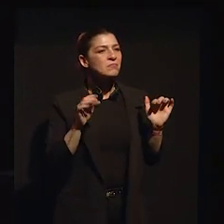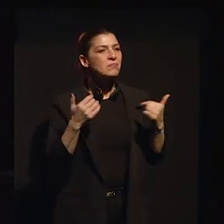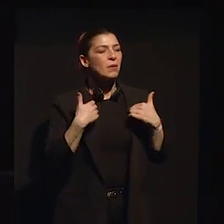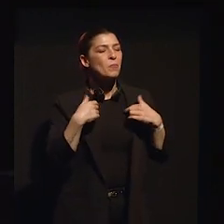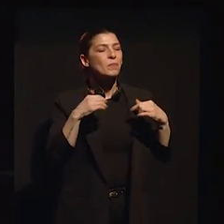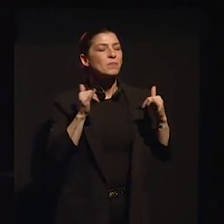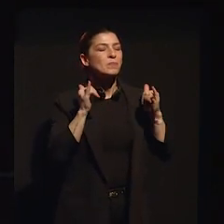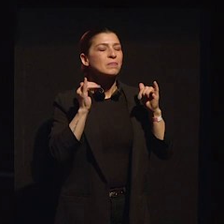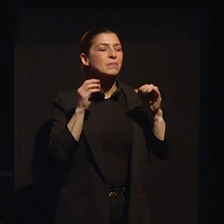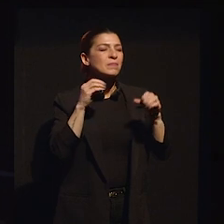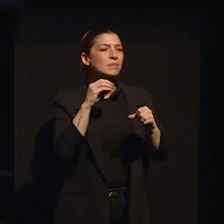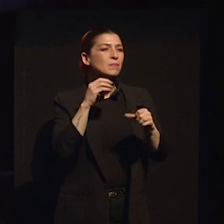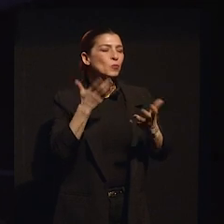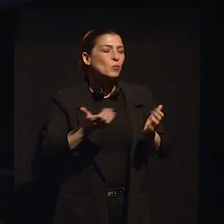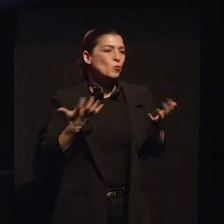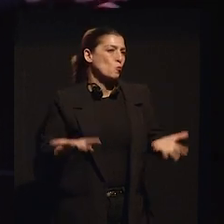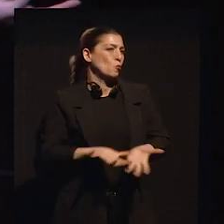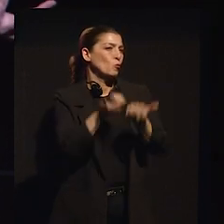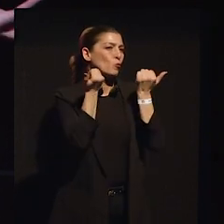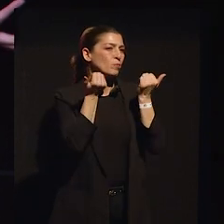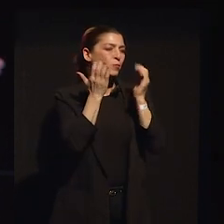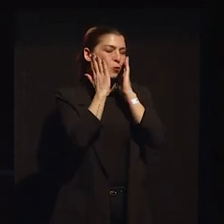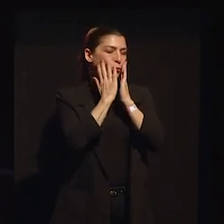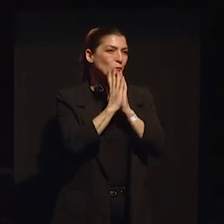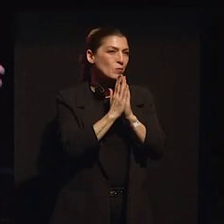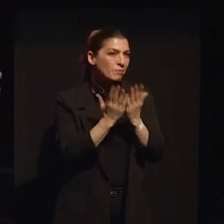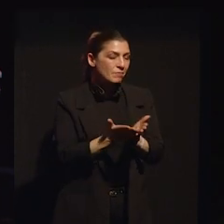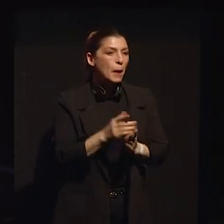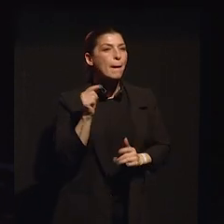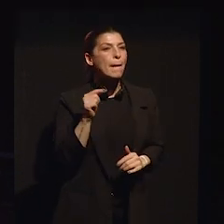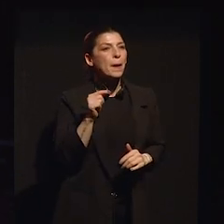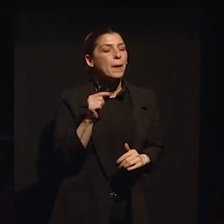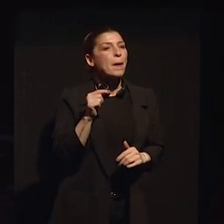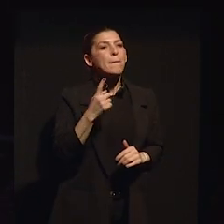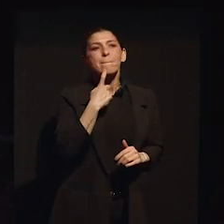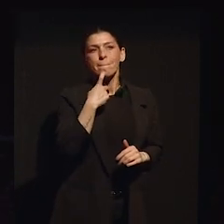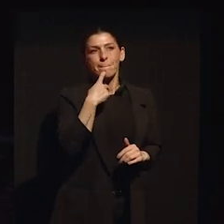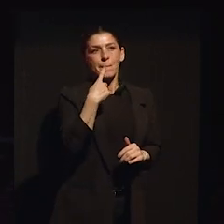in a place where, as if, it wouldn’t be a problem even if I had it. And I’m glad I got out of that hole.